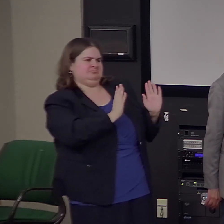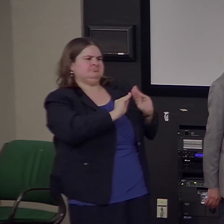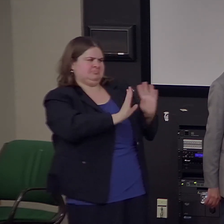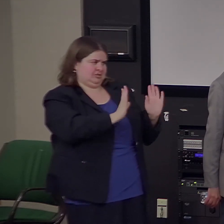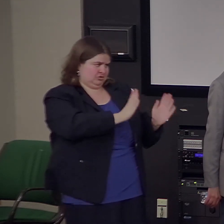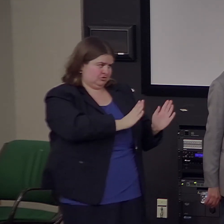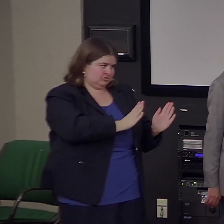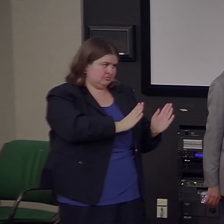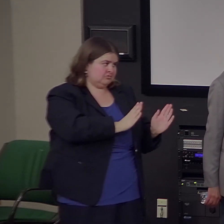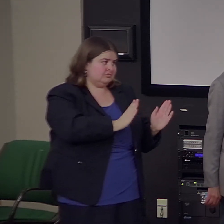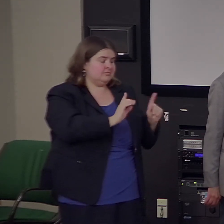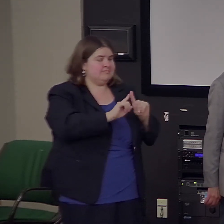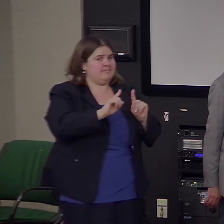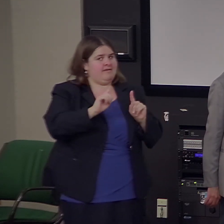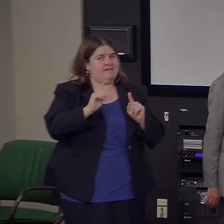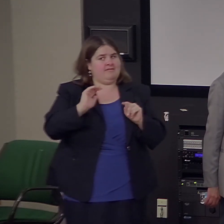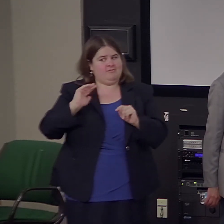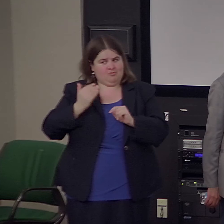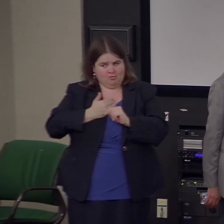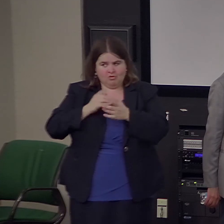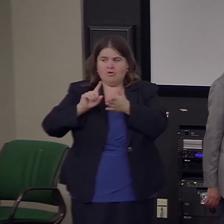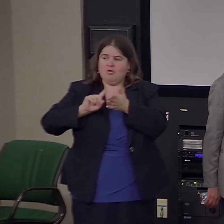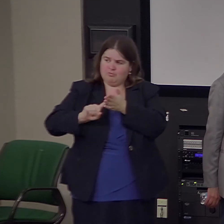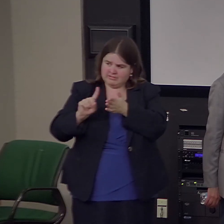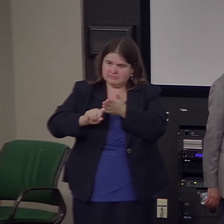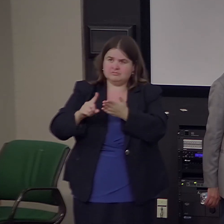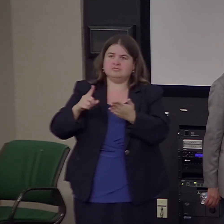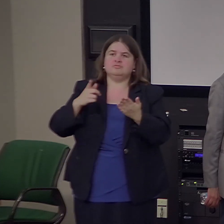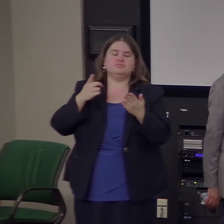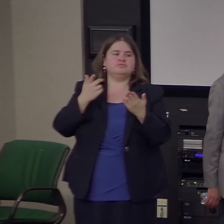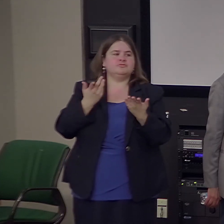But we see children showing dramatic impacts similar